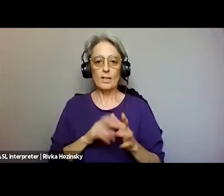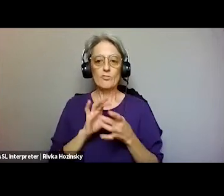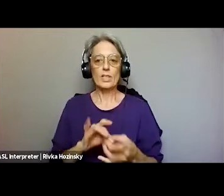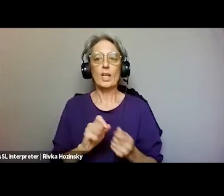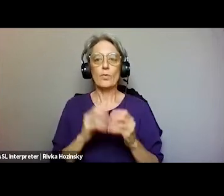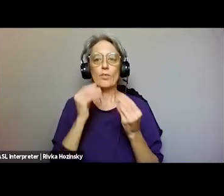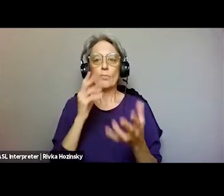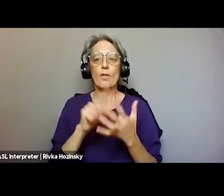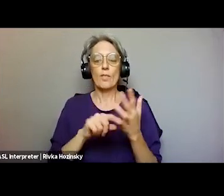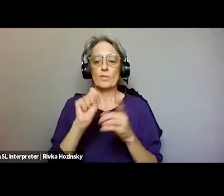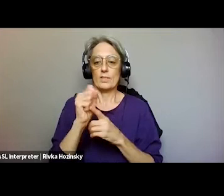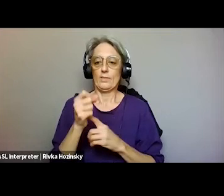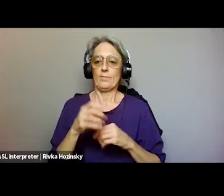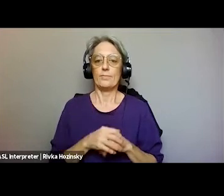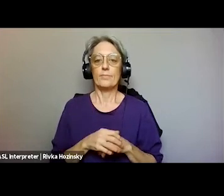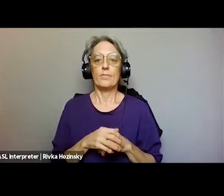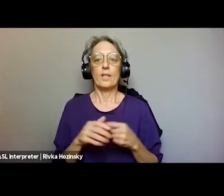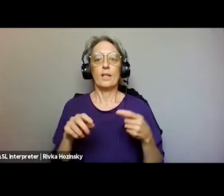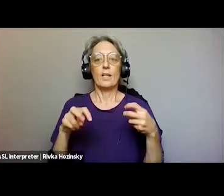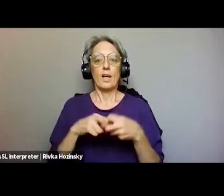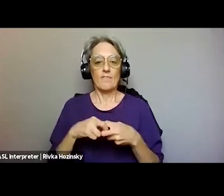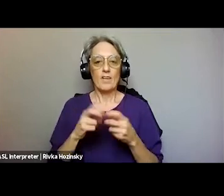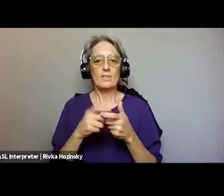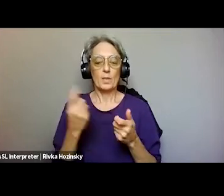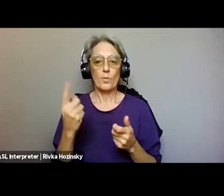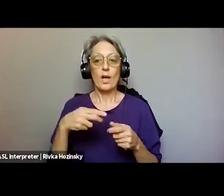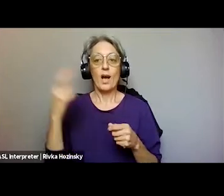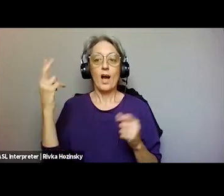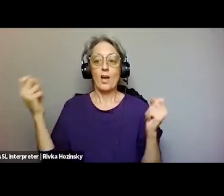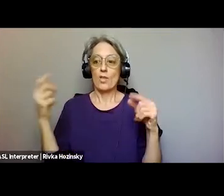then confounding is a big one. There’s a high correlation between disability and being low